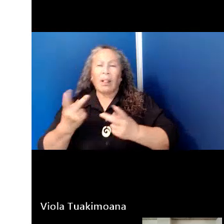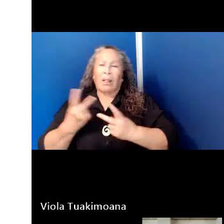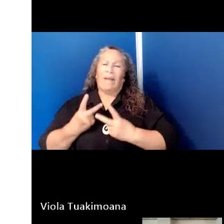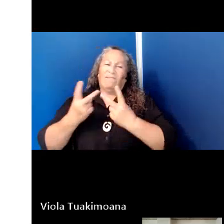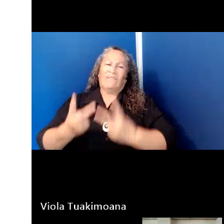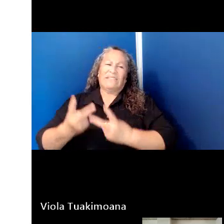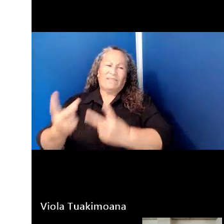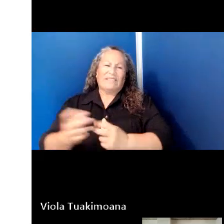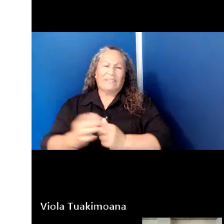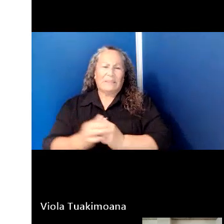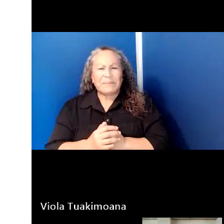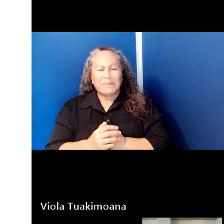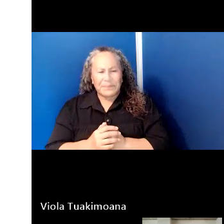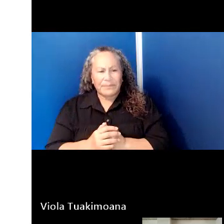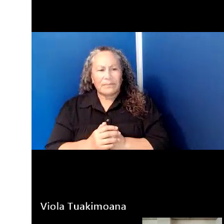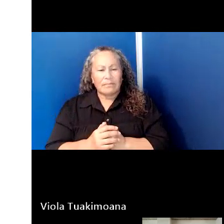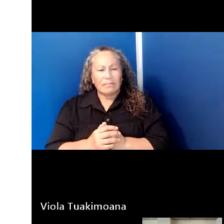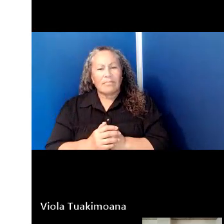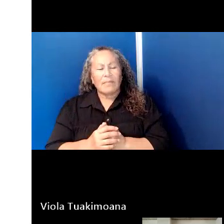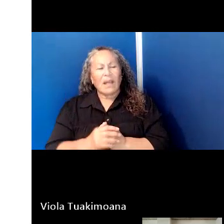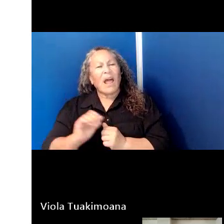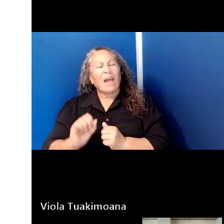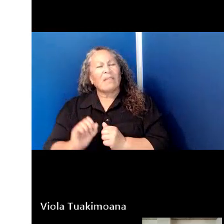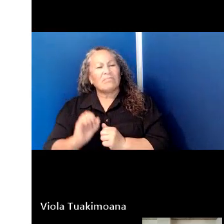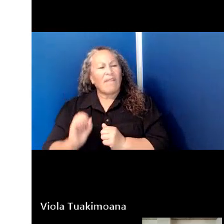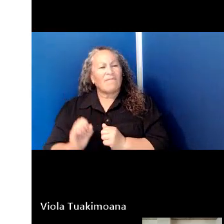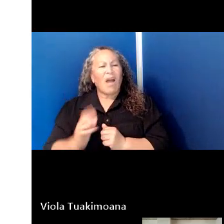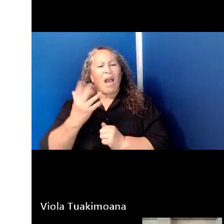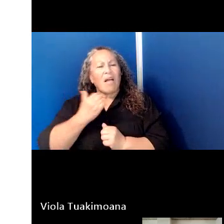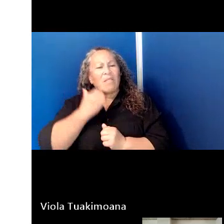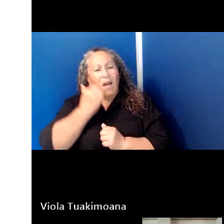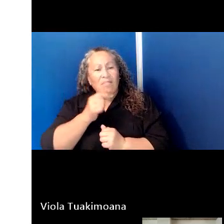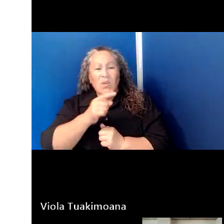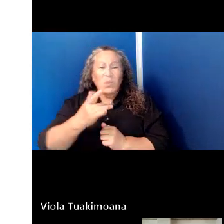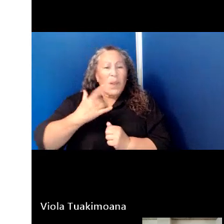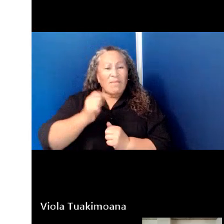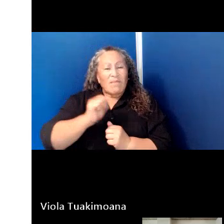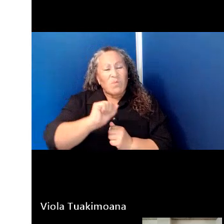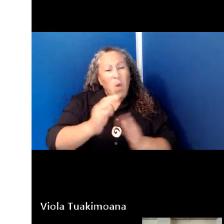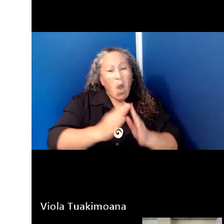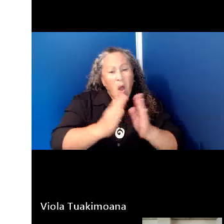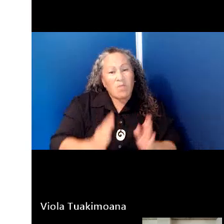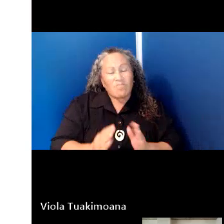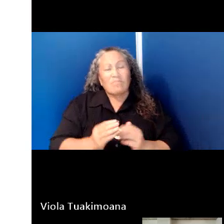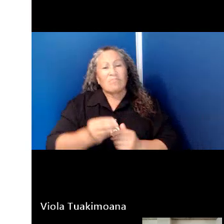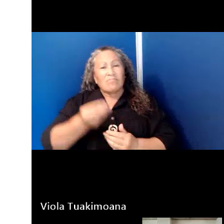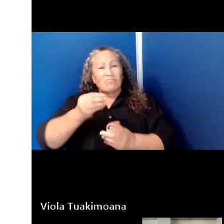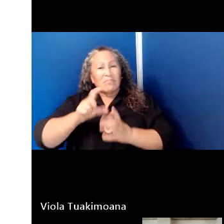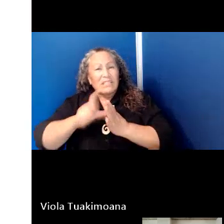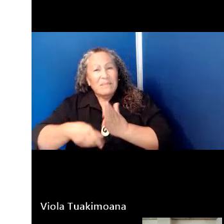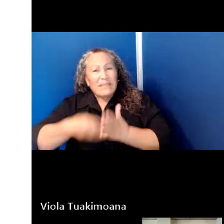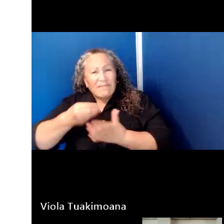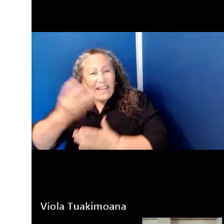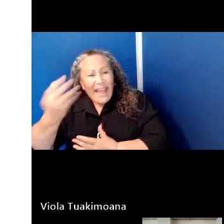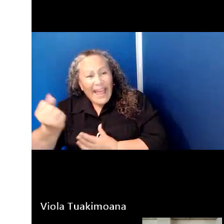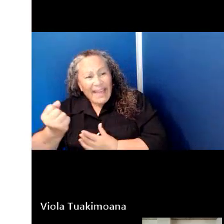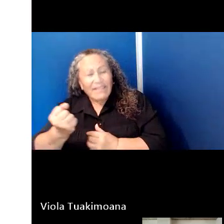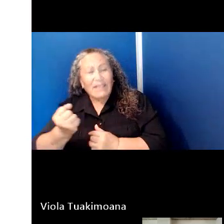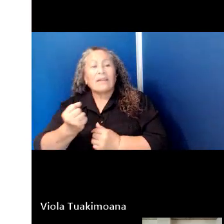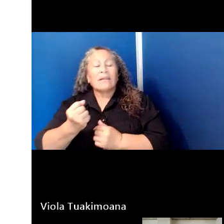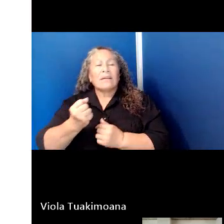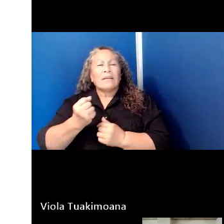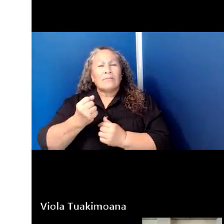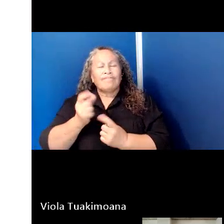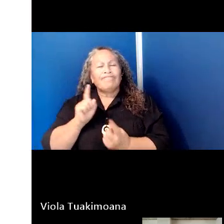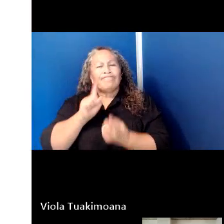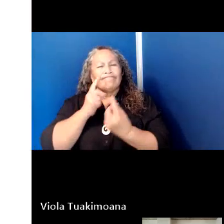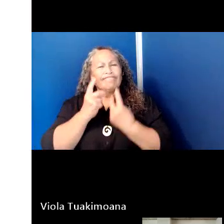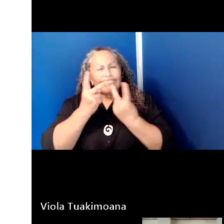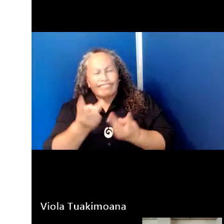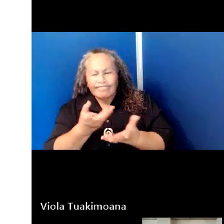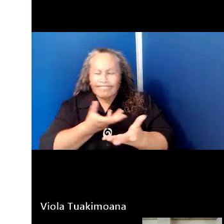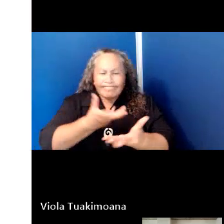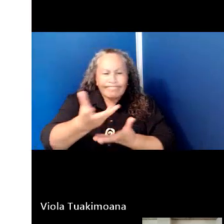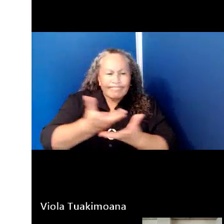Māori who live in homes funded by Disability Support Services to find out three key things.